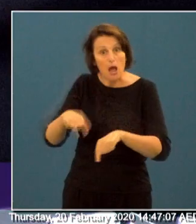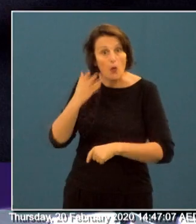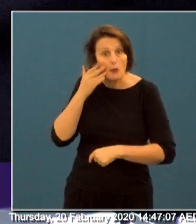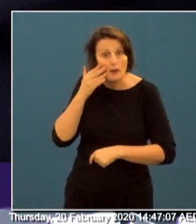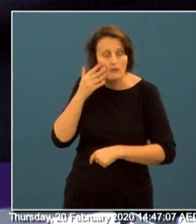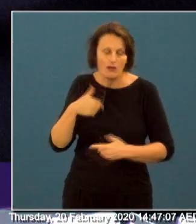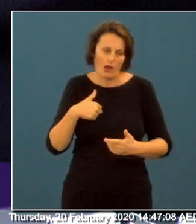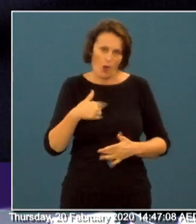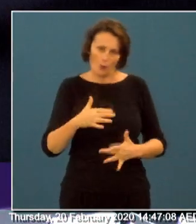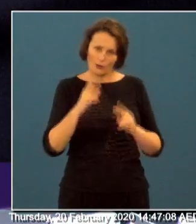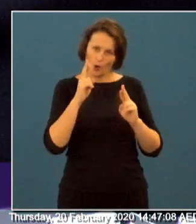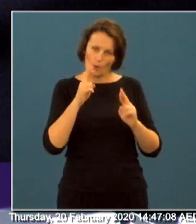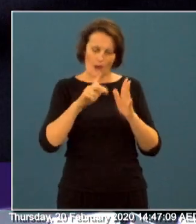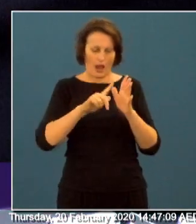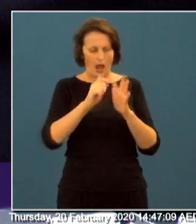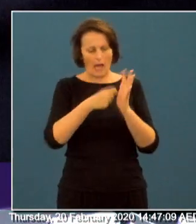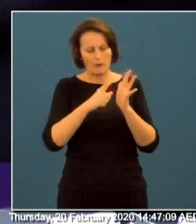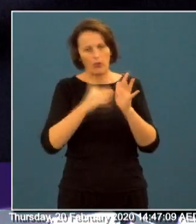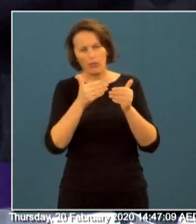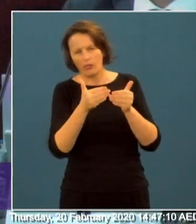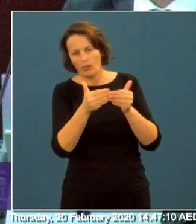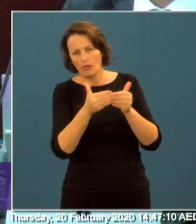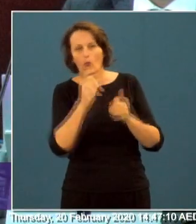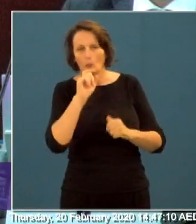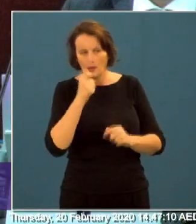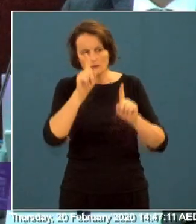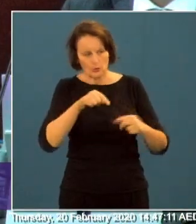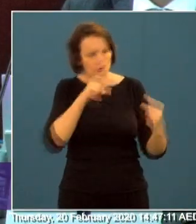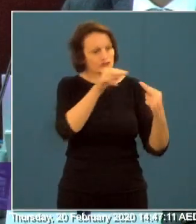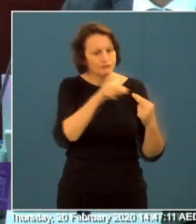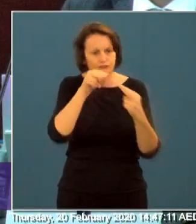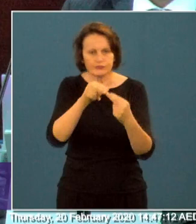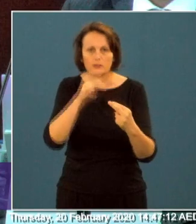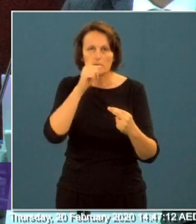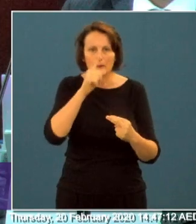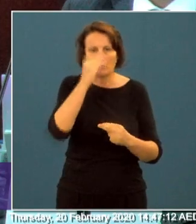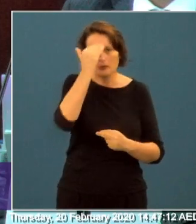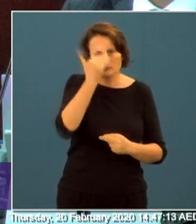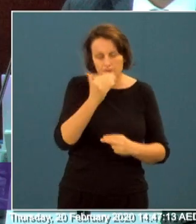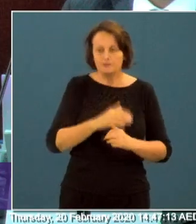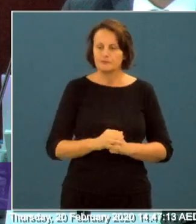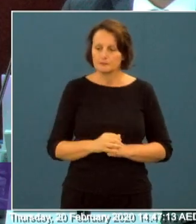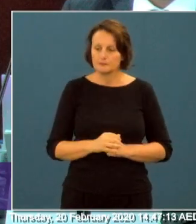from about late April. All right. And if I've understood correctly, the model does not currently allow for ongoing care,